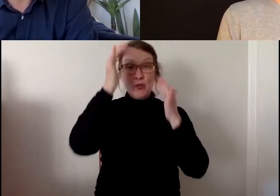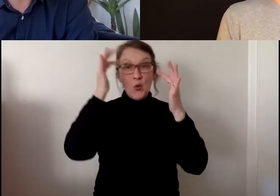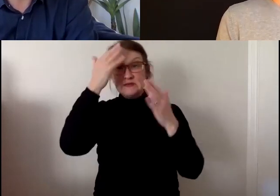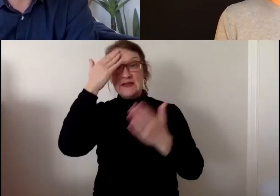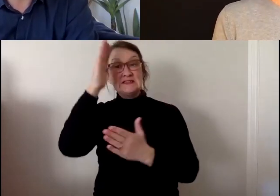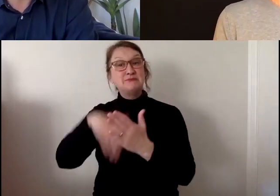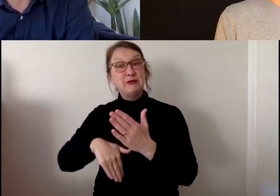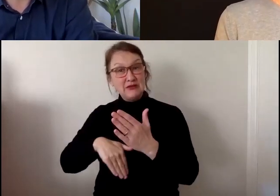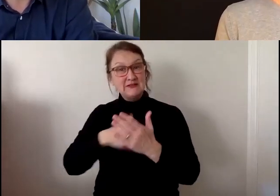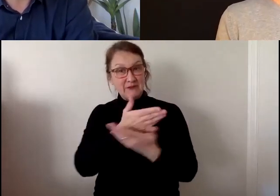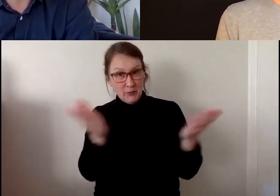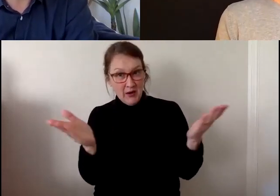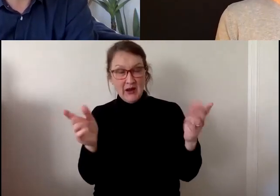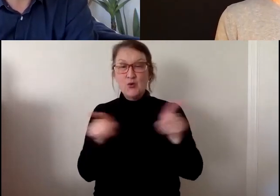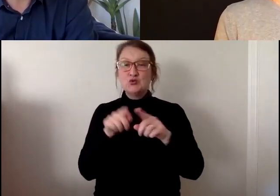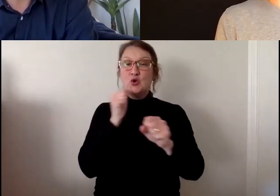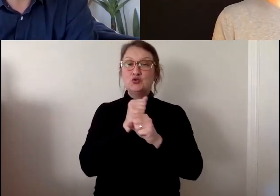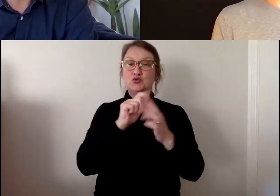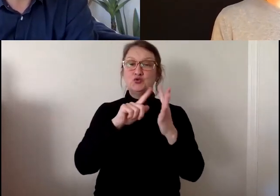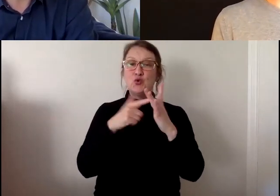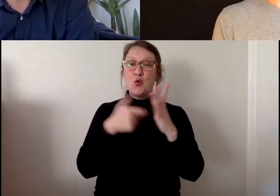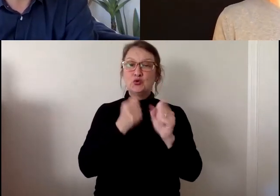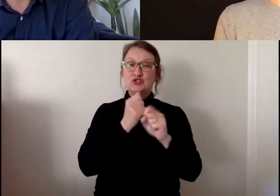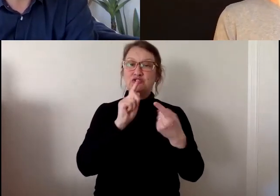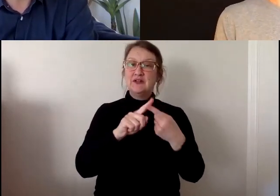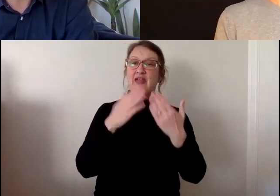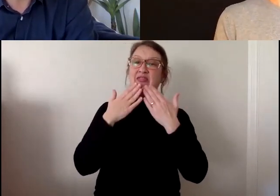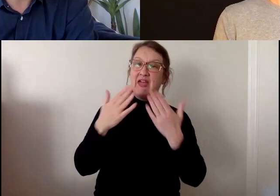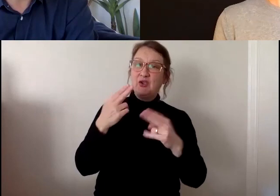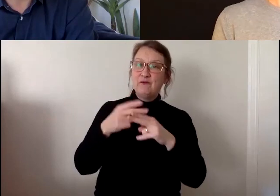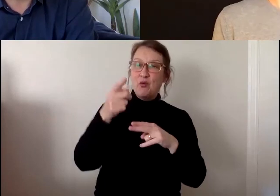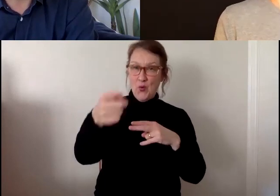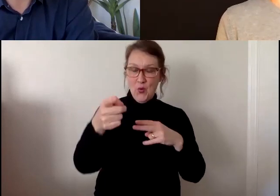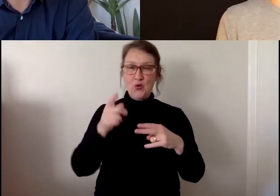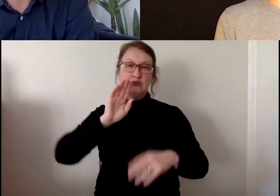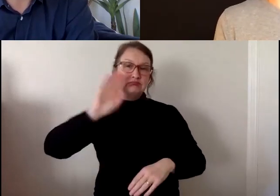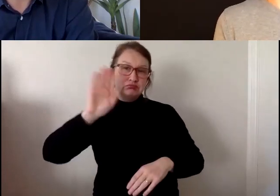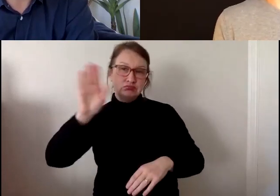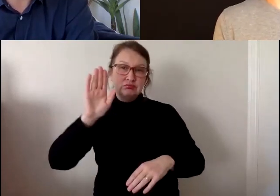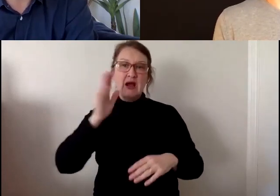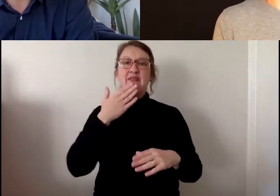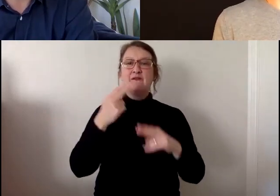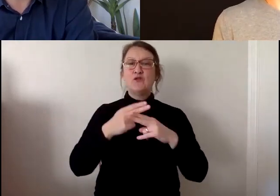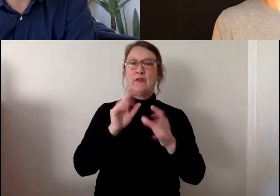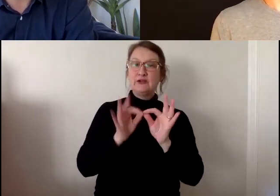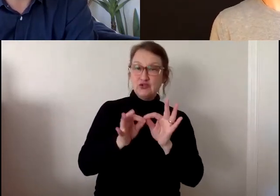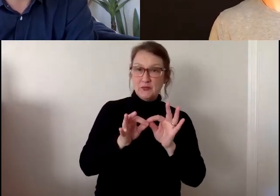you, George, for a very insightful session. And thank you to our Auslan interpreters. We look forward to seeing you again, everyone.